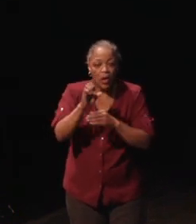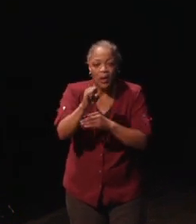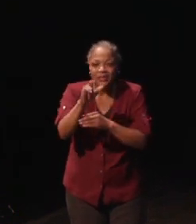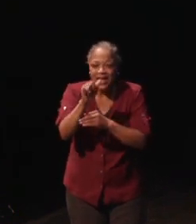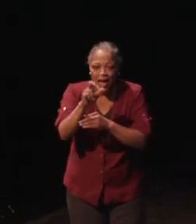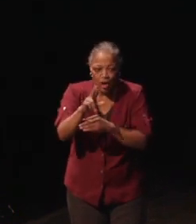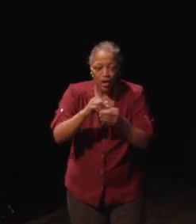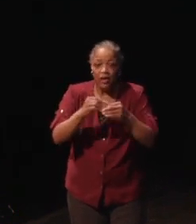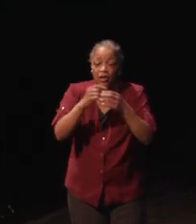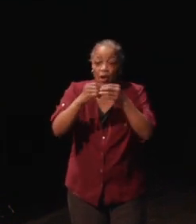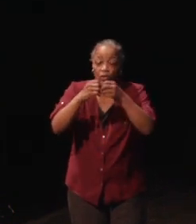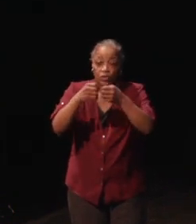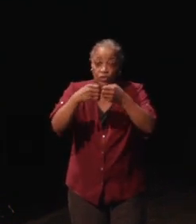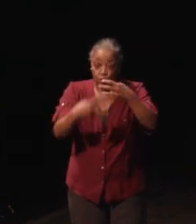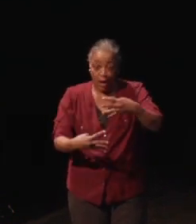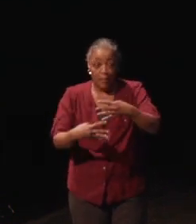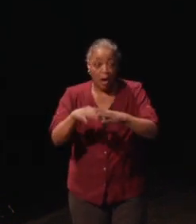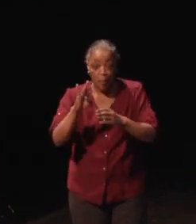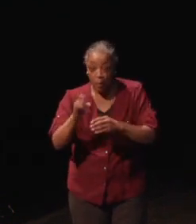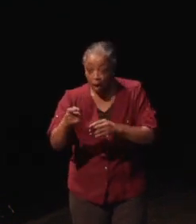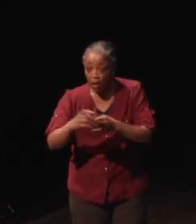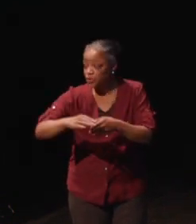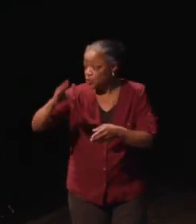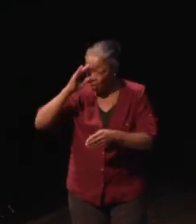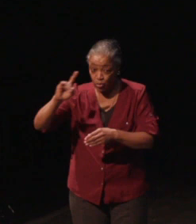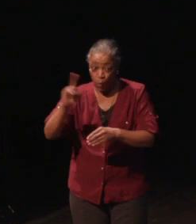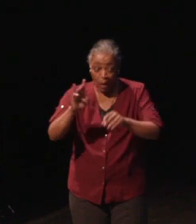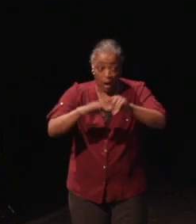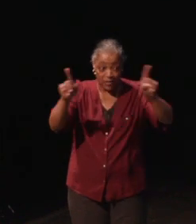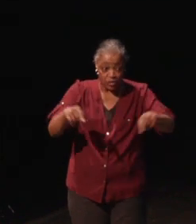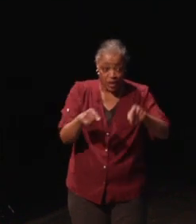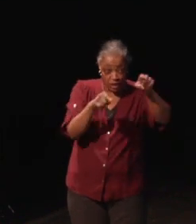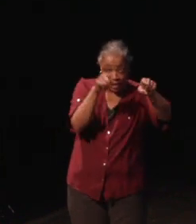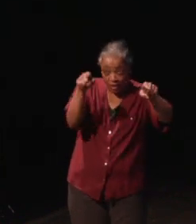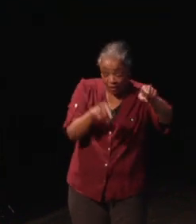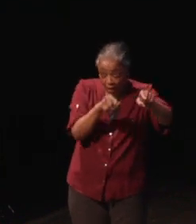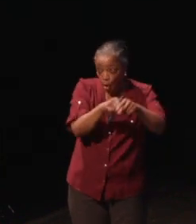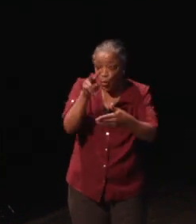a drop-down box and it knows where on the screen it is, so it can not only read it to you but can read to